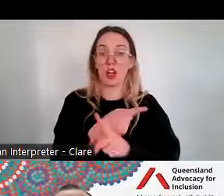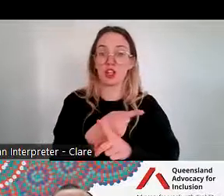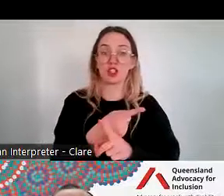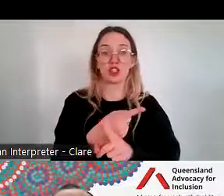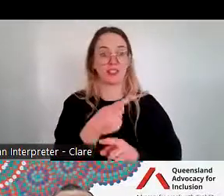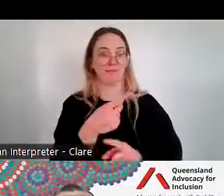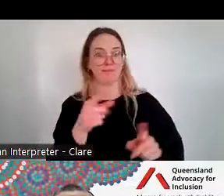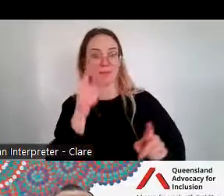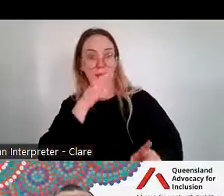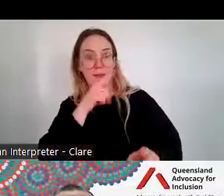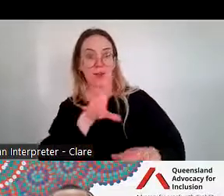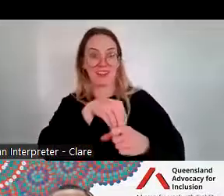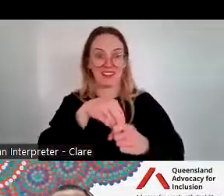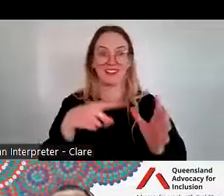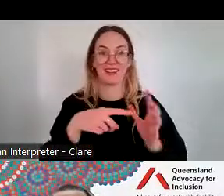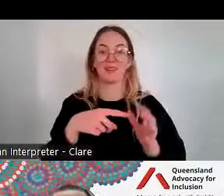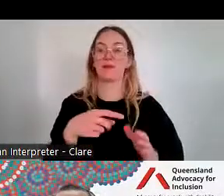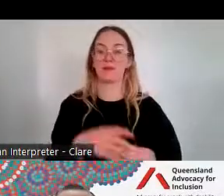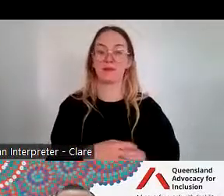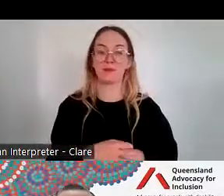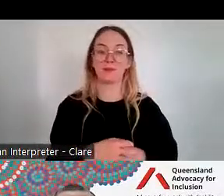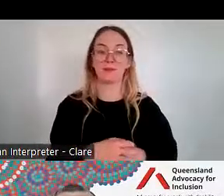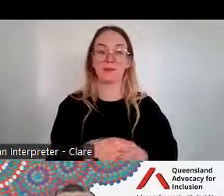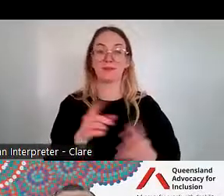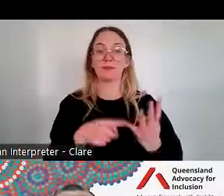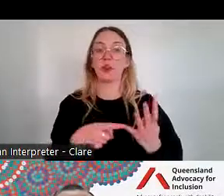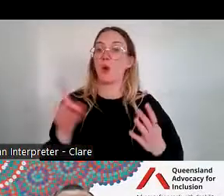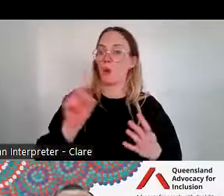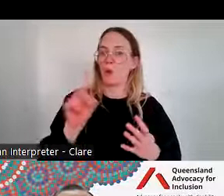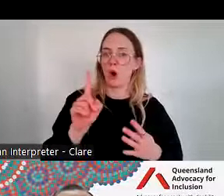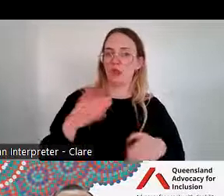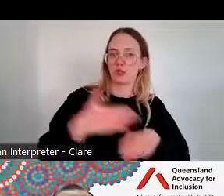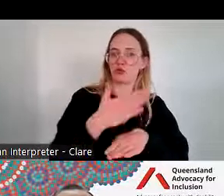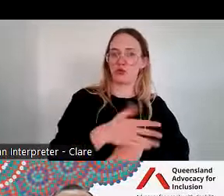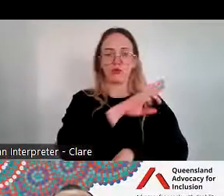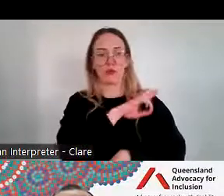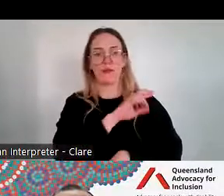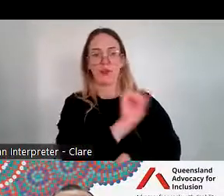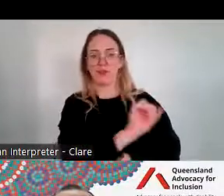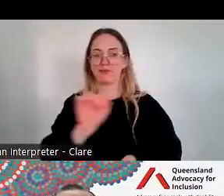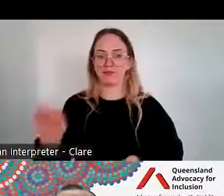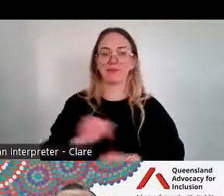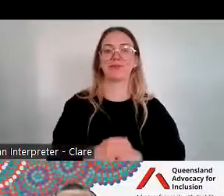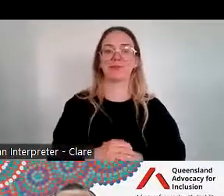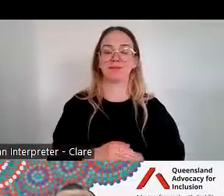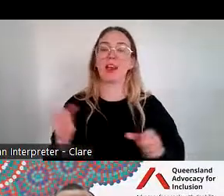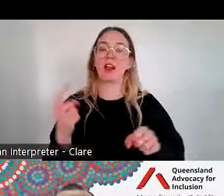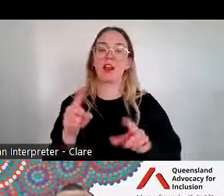QCAT proceedings and the creation of the Office of the Public Advocate.